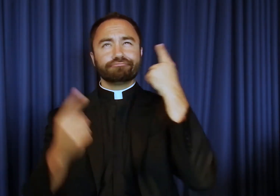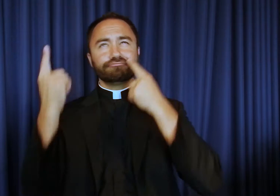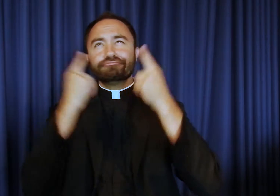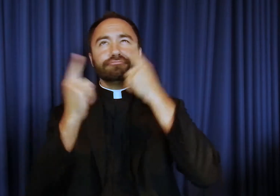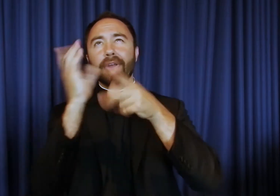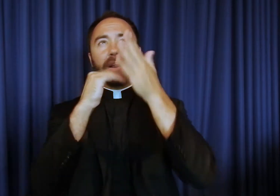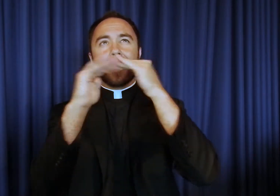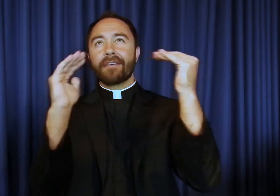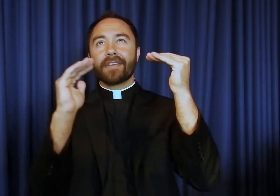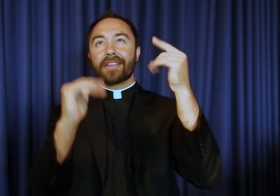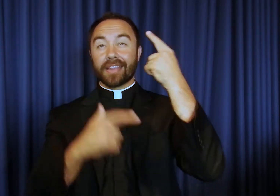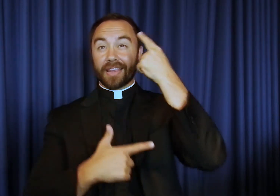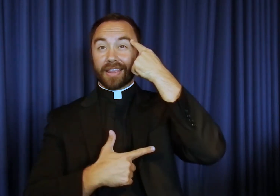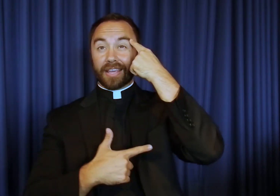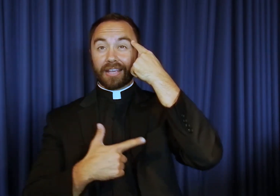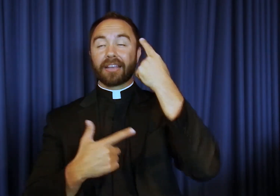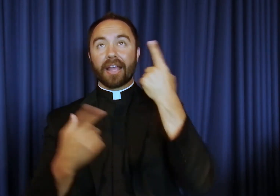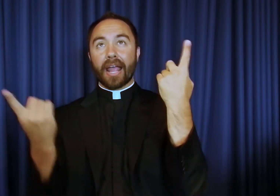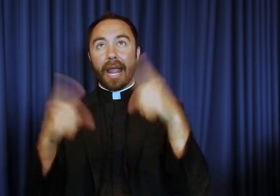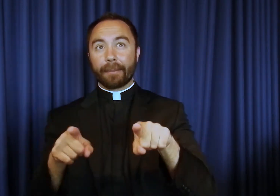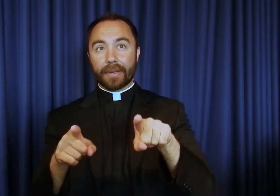myself I've experienced a lot of people who